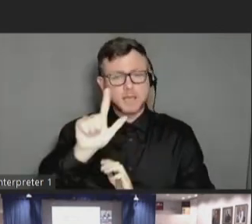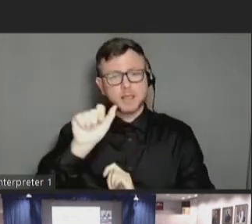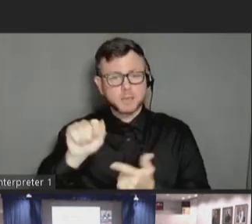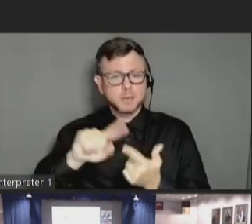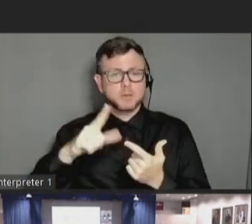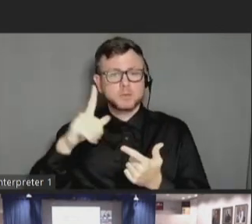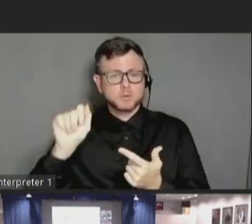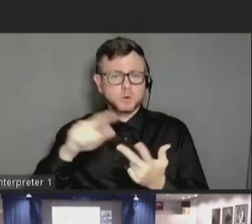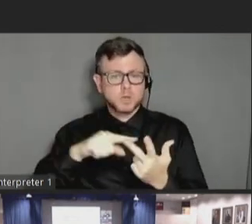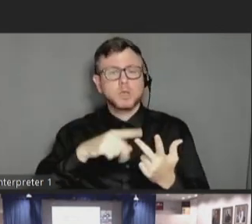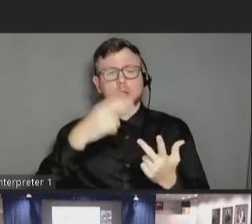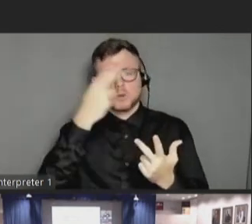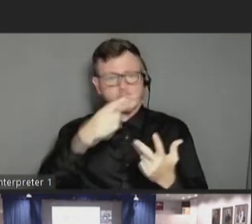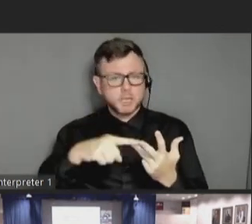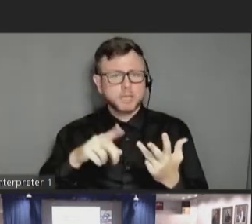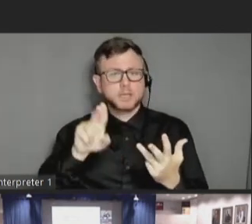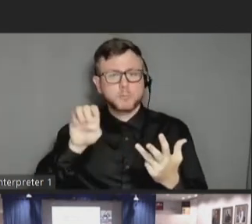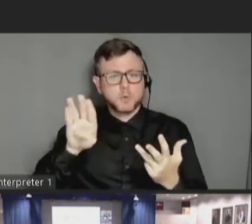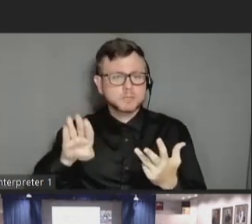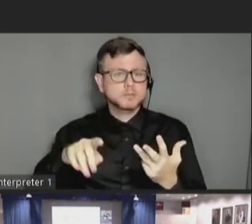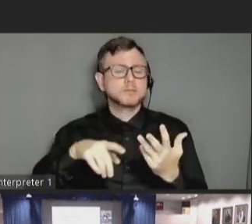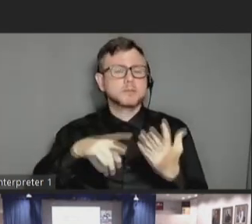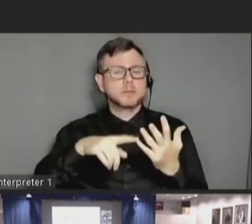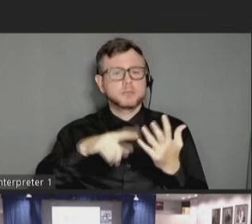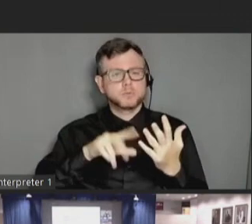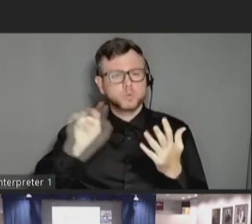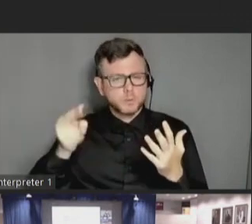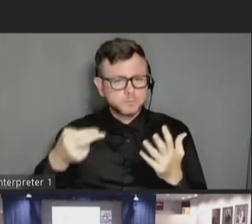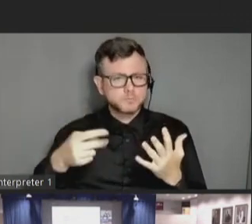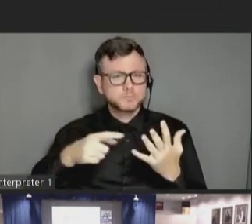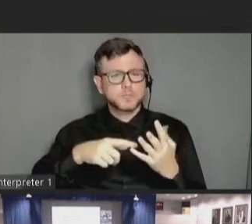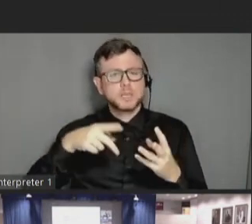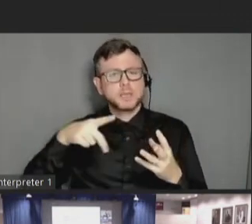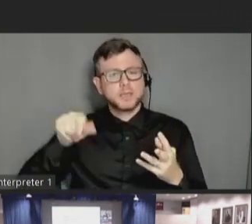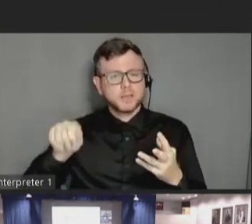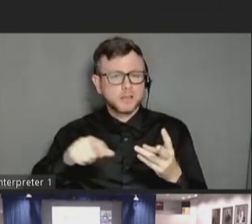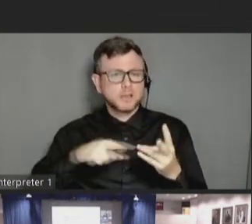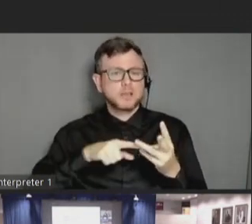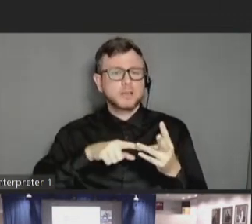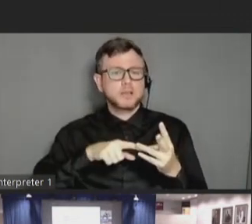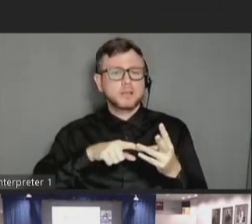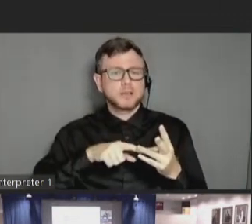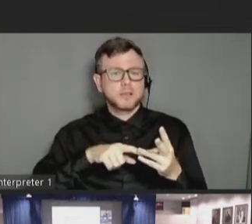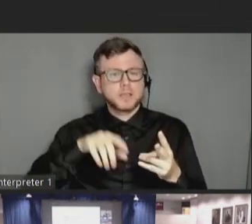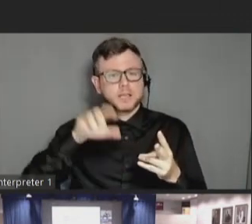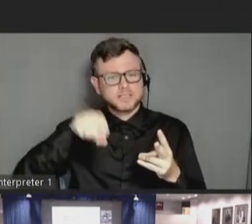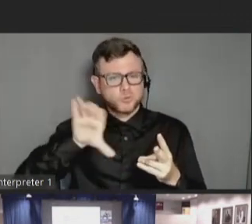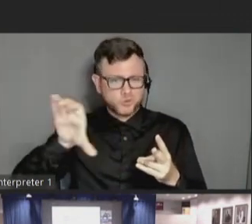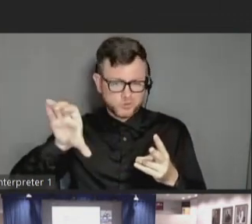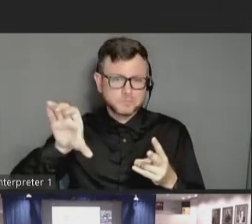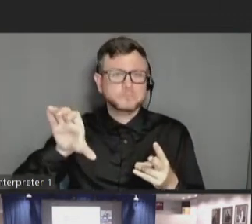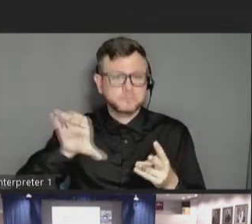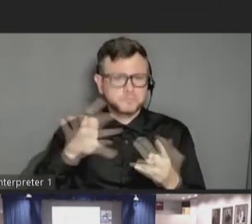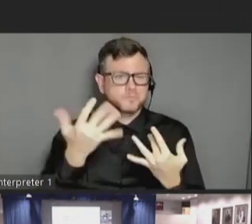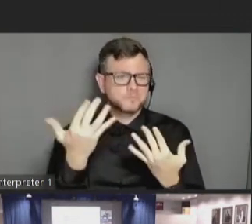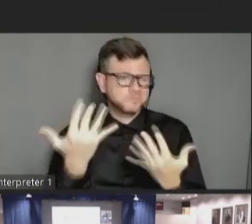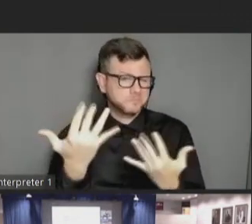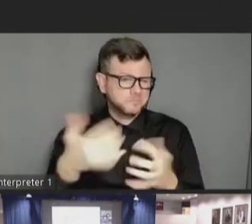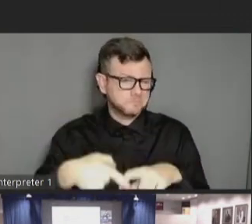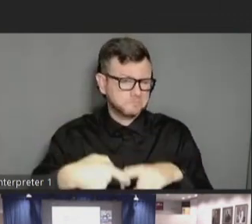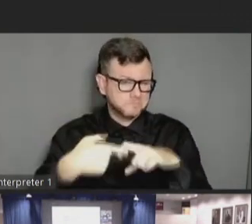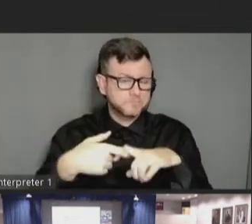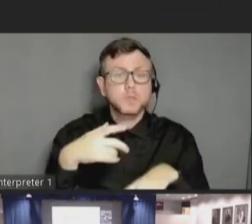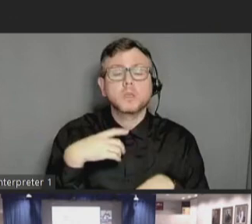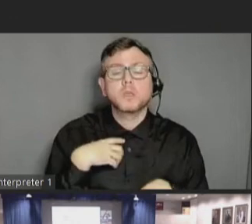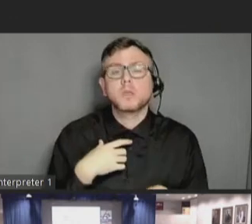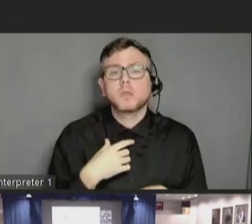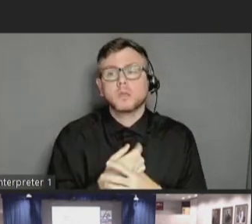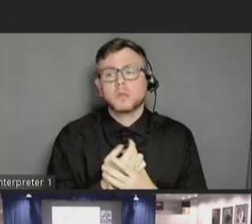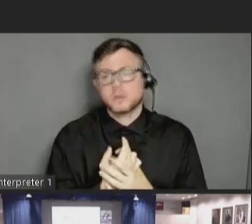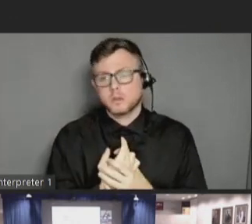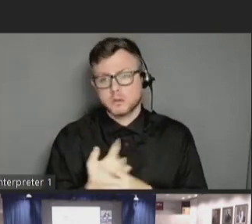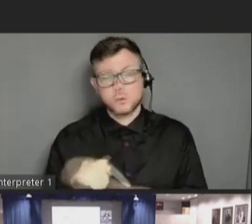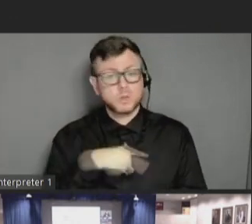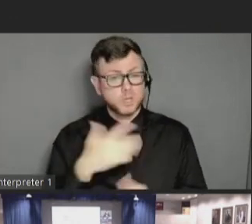Hawaii, Nebraska, New Hampshire, Pennsylvania, and South Carolina. So, we hope that we will shore up